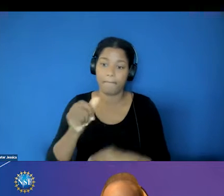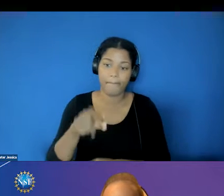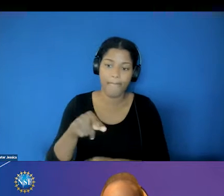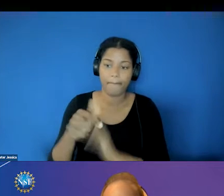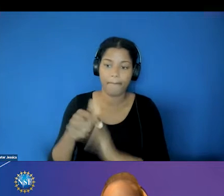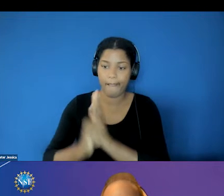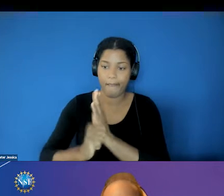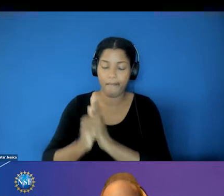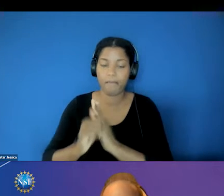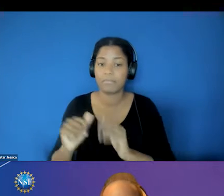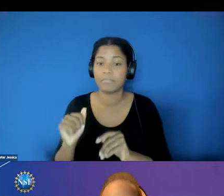conference,